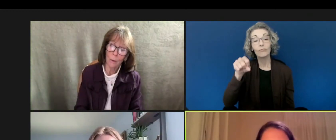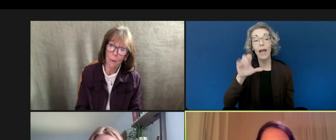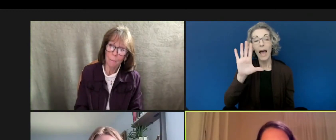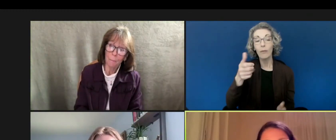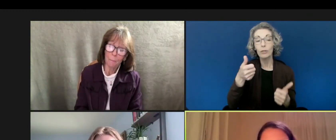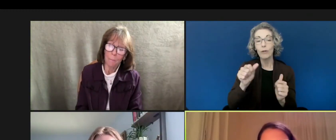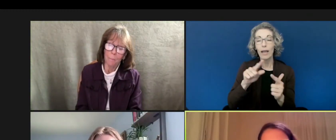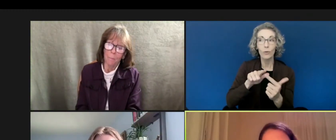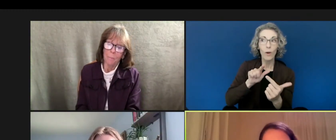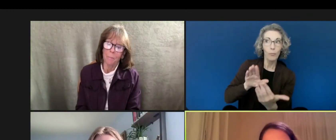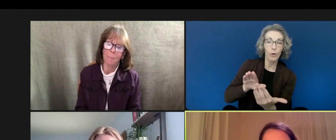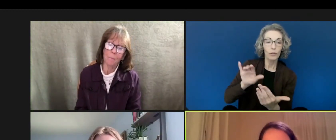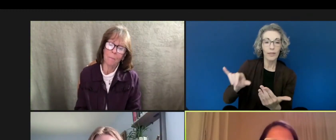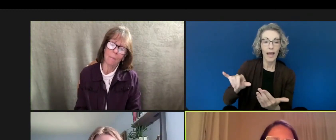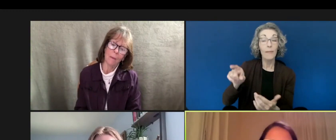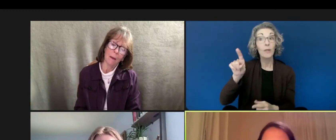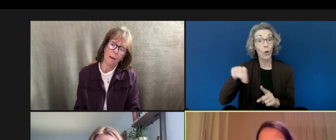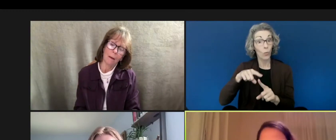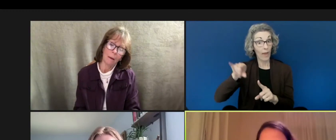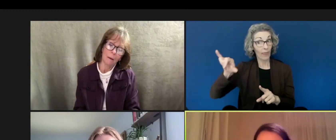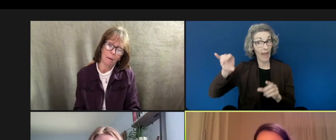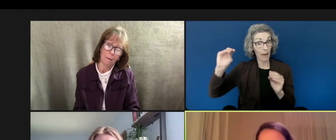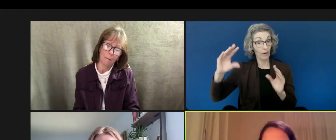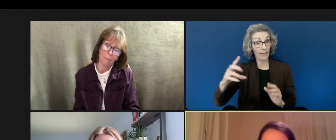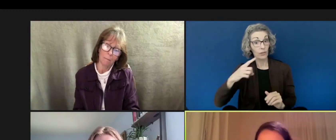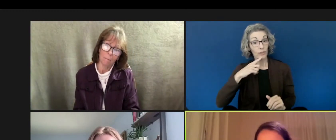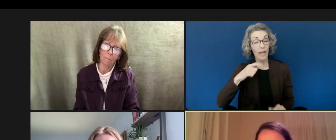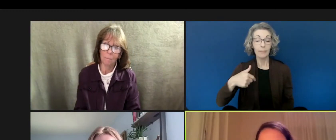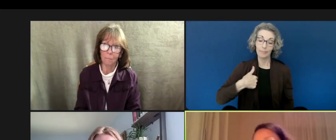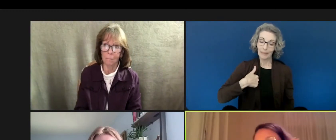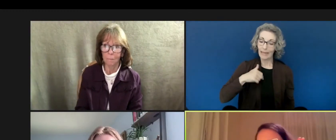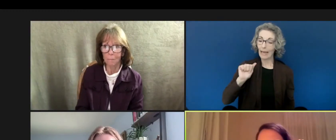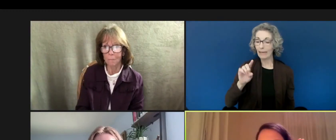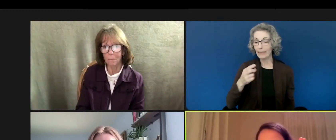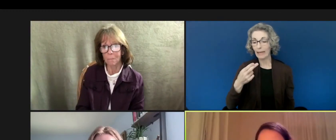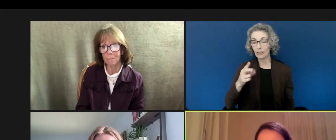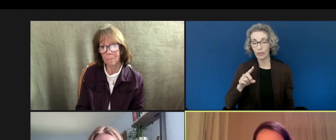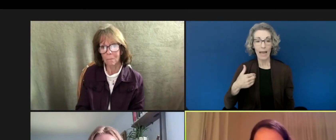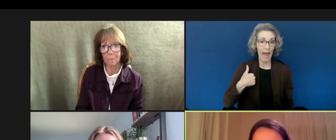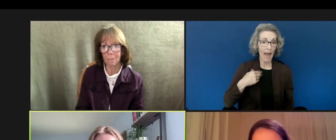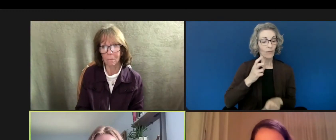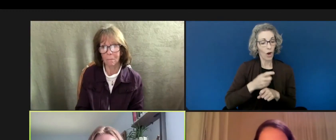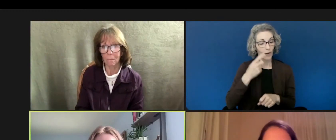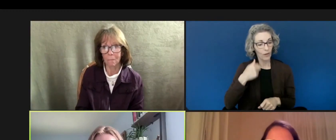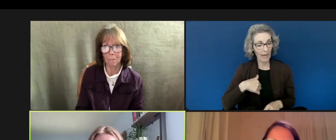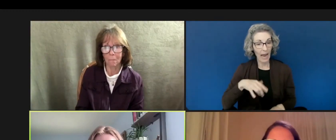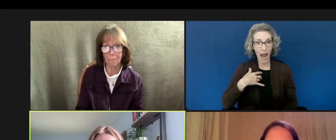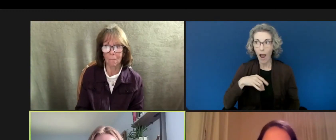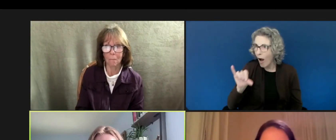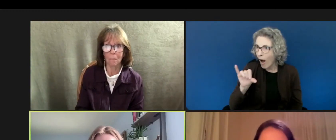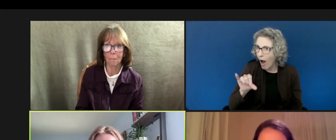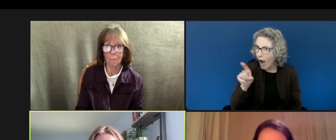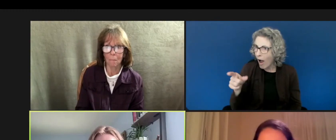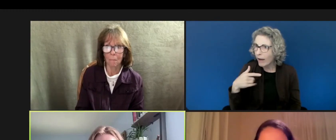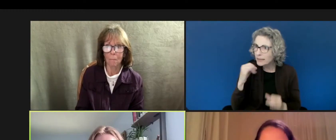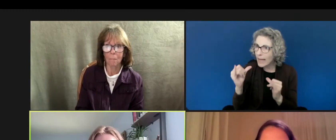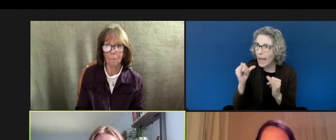It was meaningful when they said I have ADHD, so it's hard for me to and I was like, wow, they have that too, that's amazing to know.